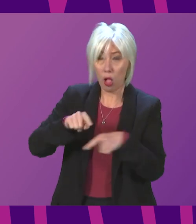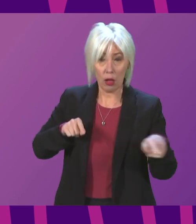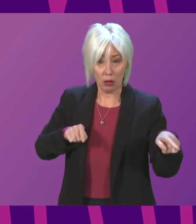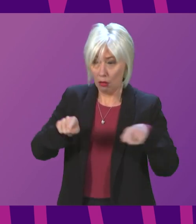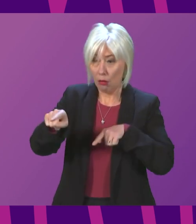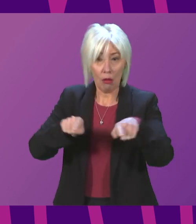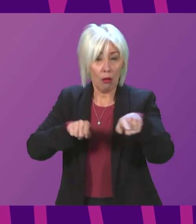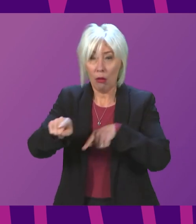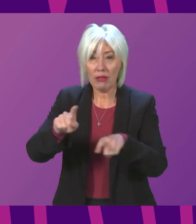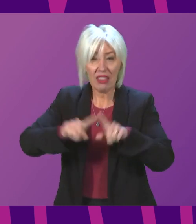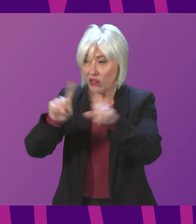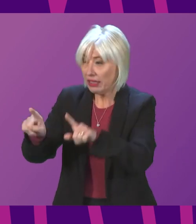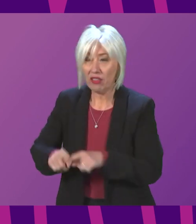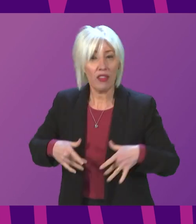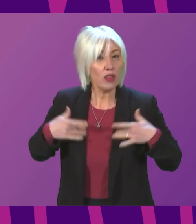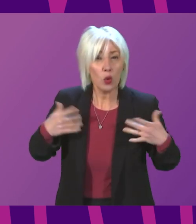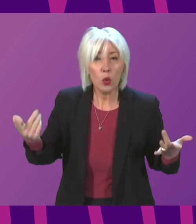and sometimes to the same views but on different timescales. For example, on protection, right